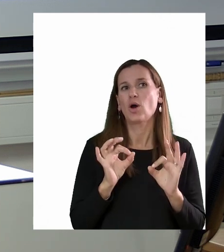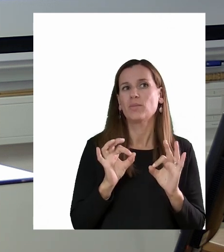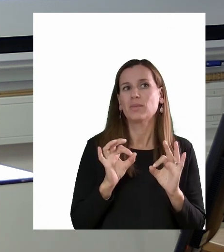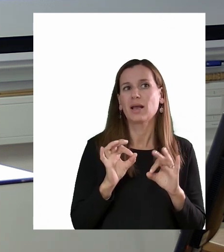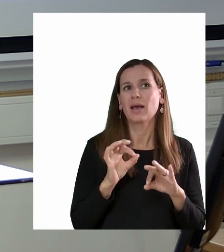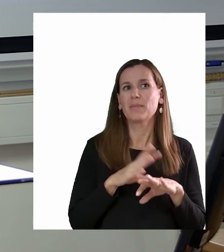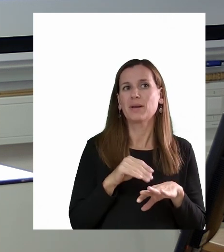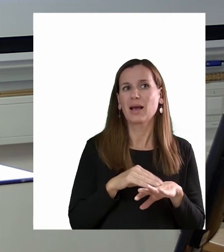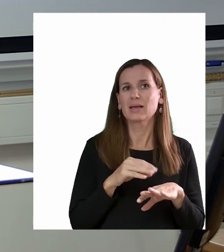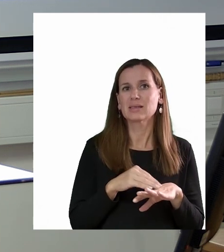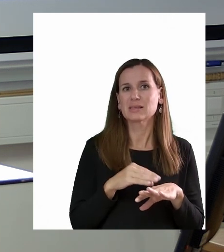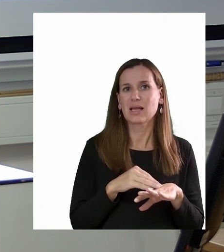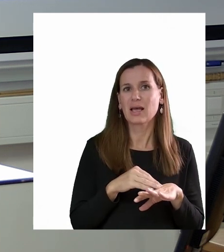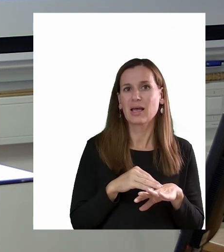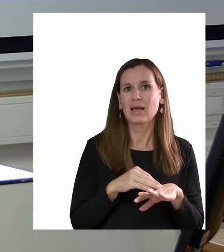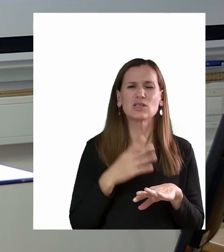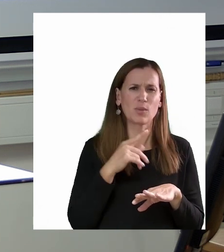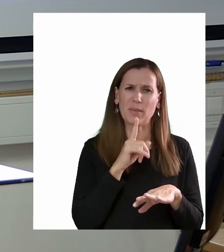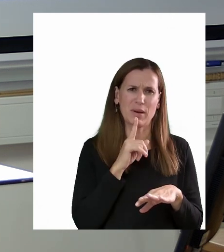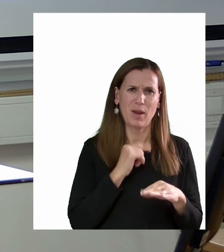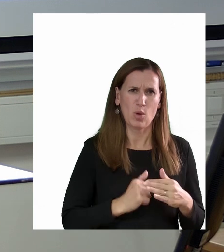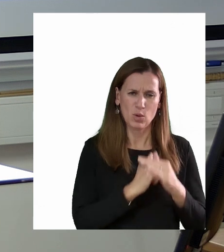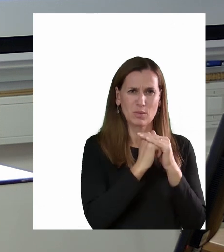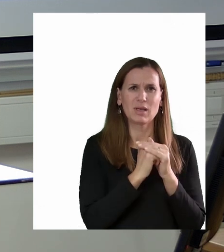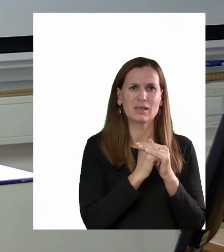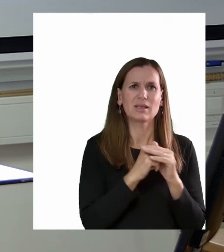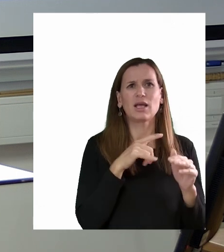this is like in my opinion, potential for future work